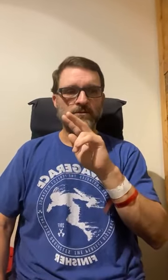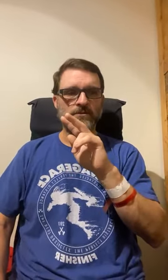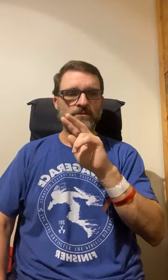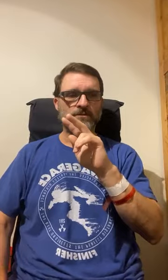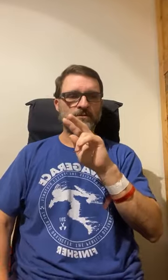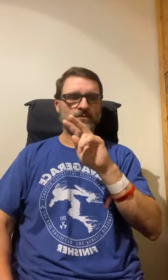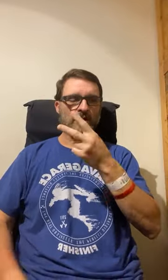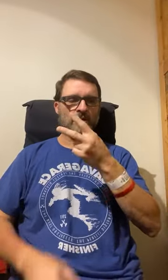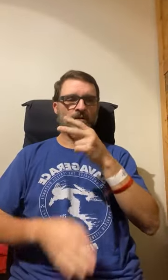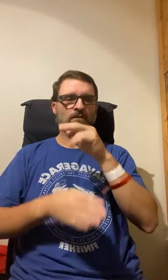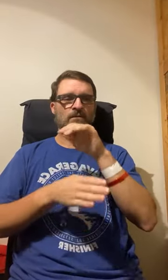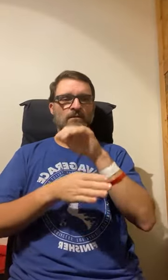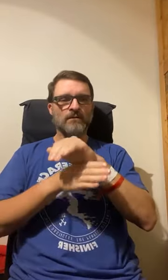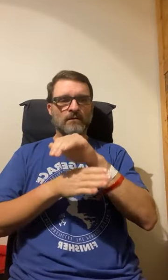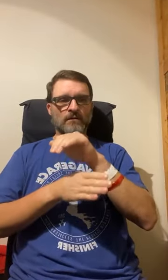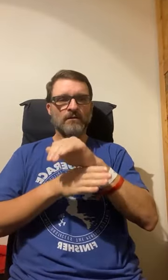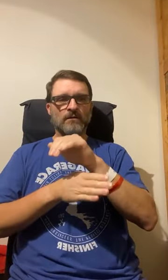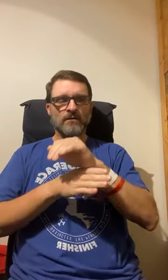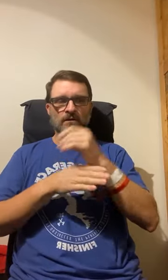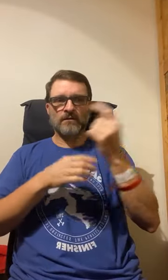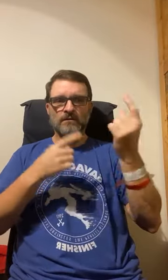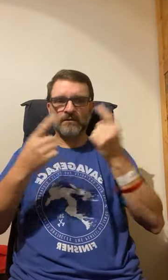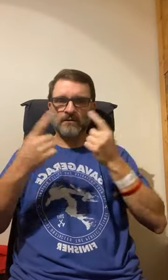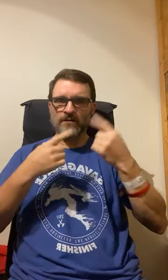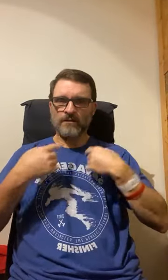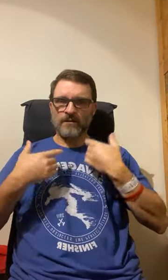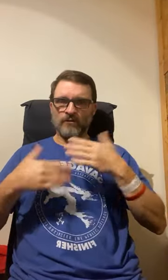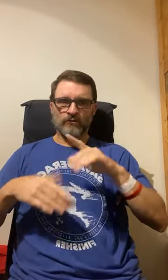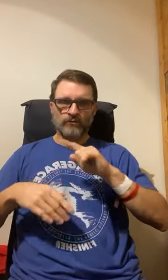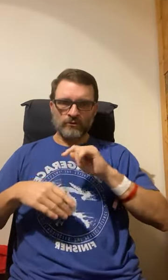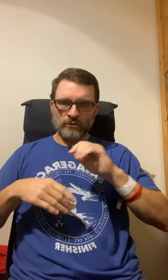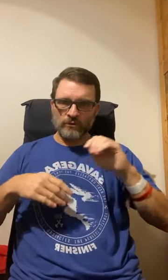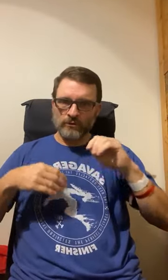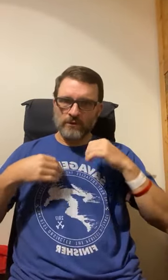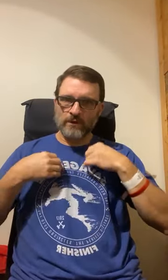Then the second night, they came by